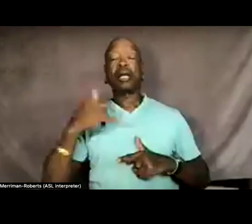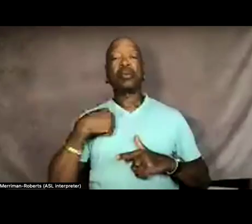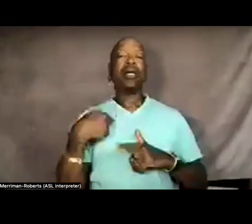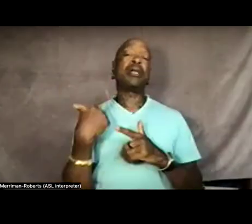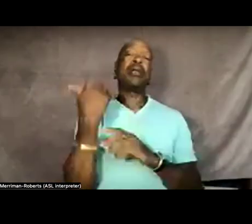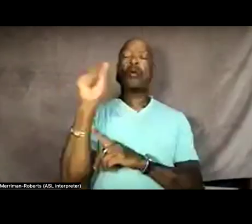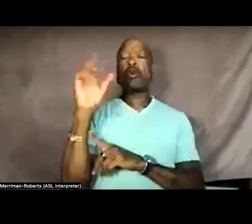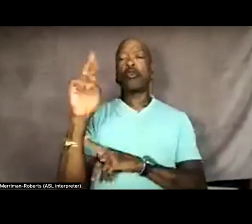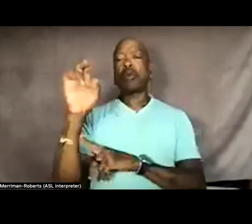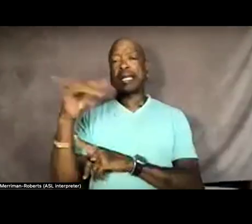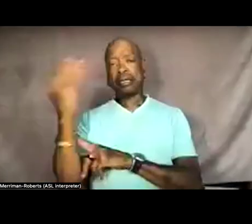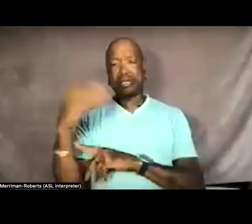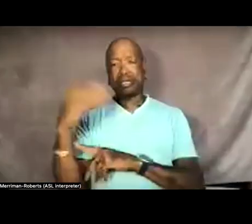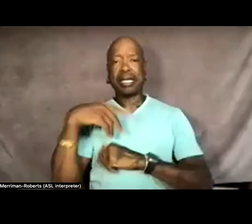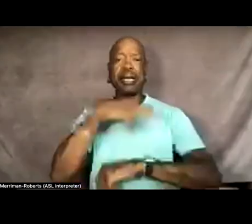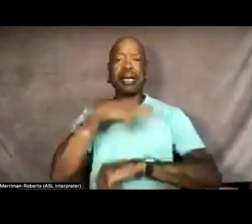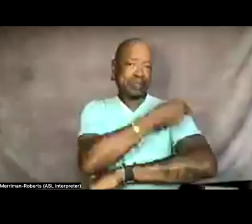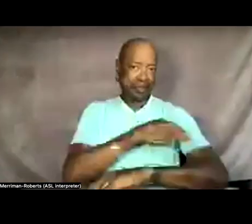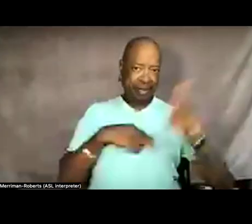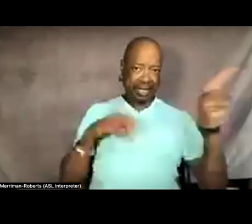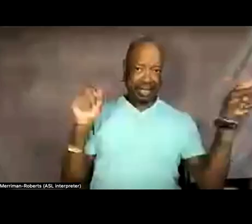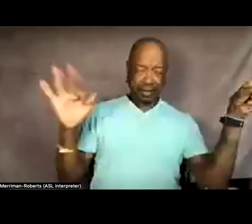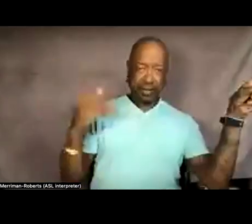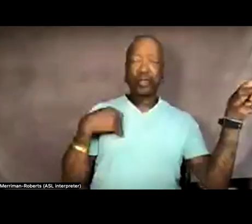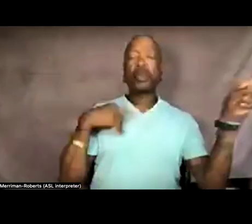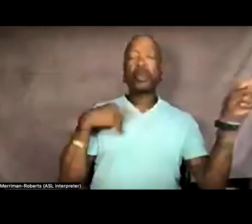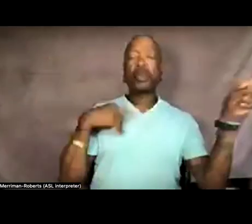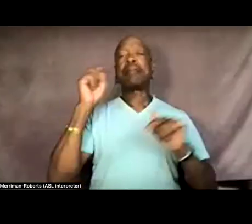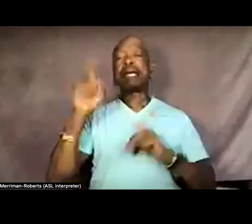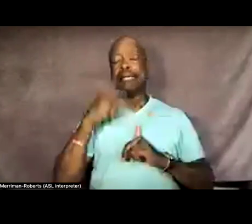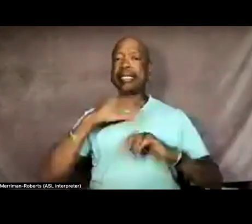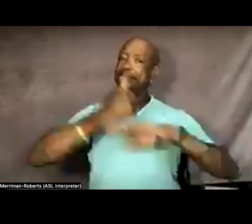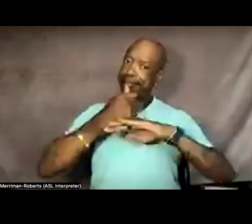Parnassus demanding that they reinstate Universal masking in their healthcare settings we met with